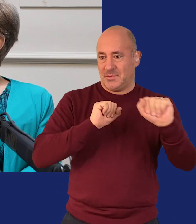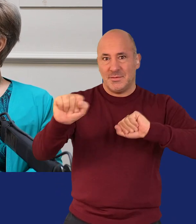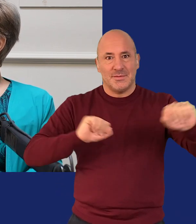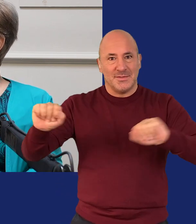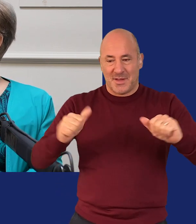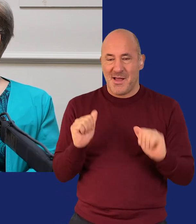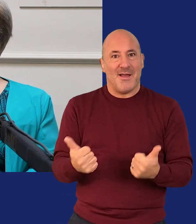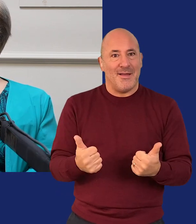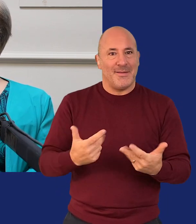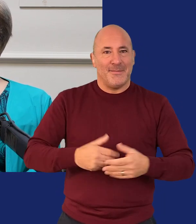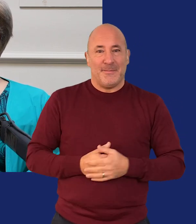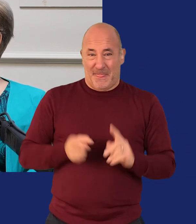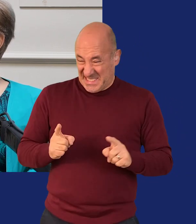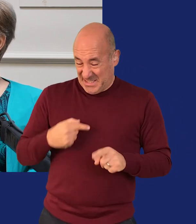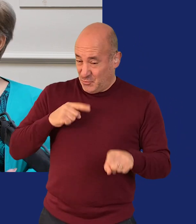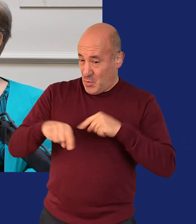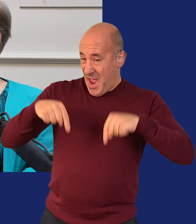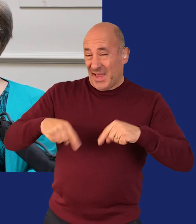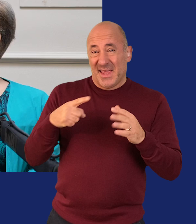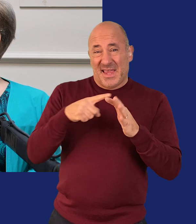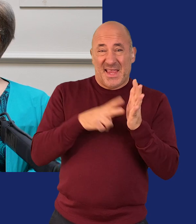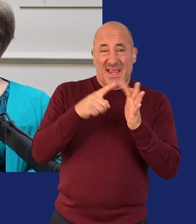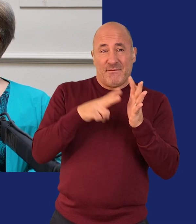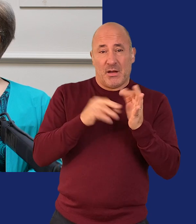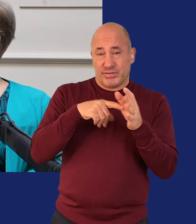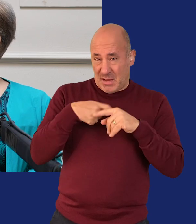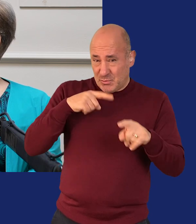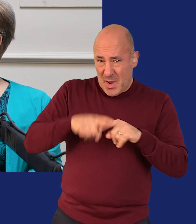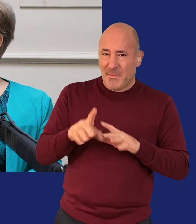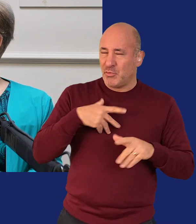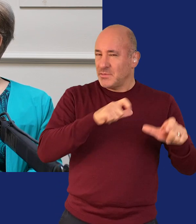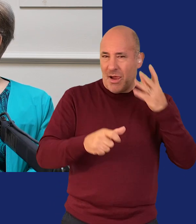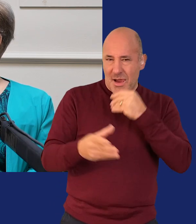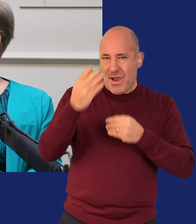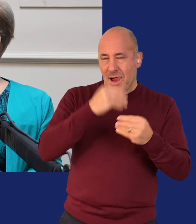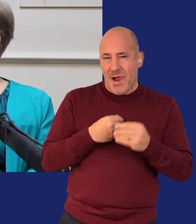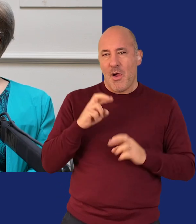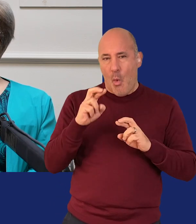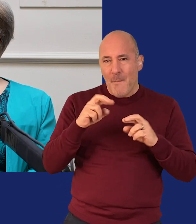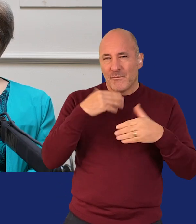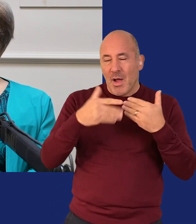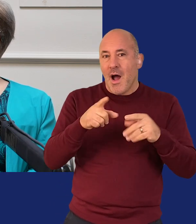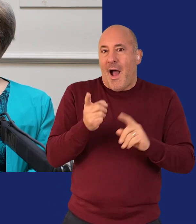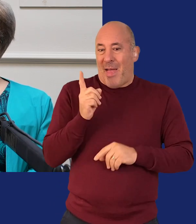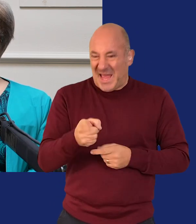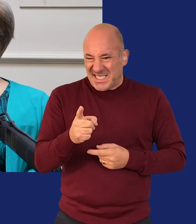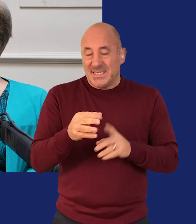And that's what we really try to do at Evenbreak. But again, you know, we're still learning and hopefully we'll, we'll continue to get it right and get it better.